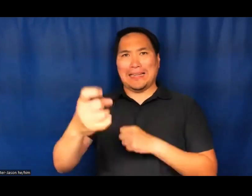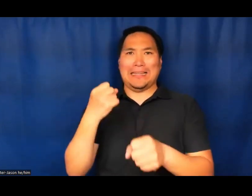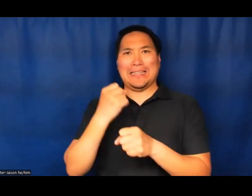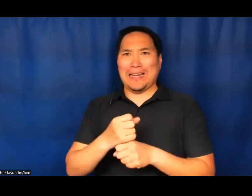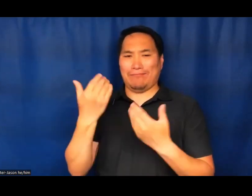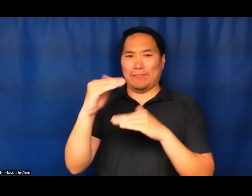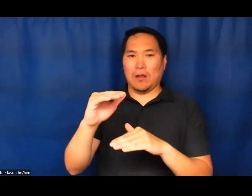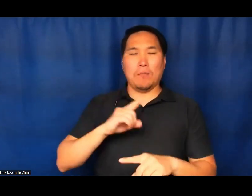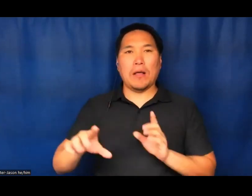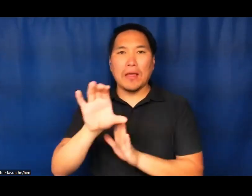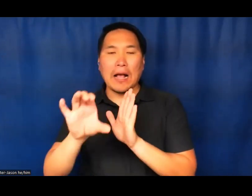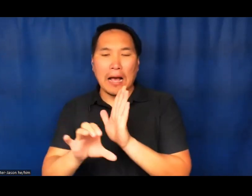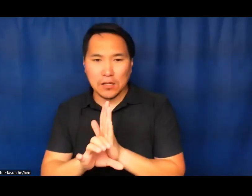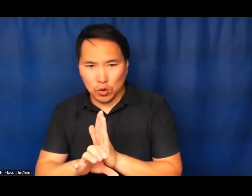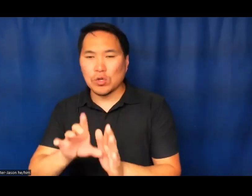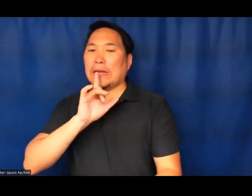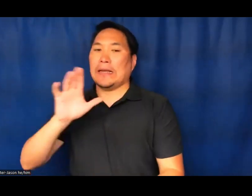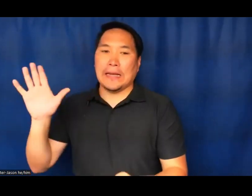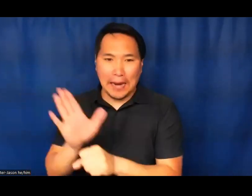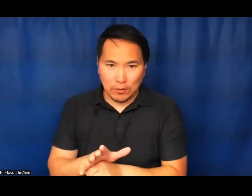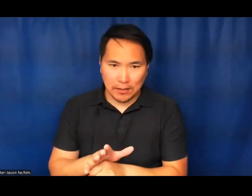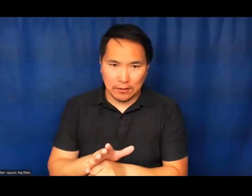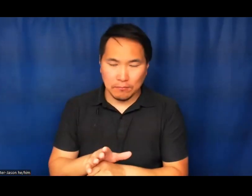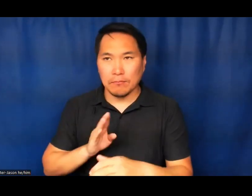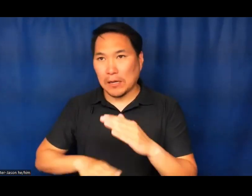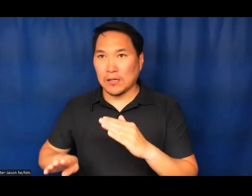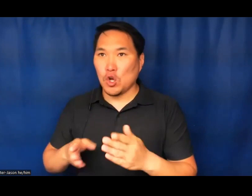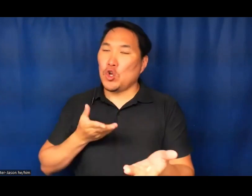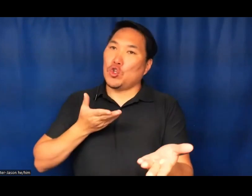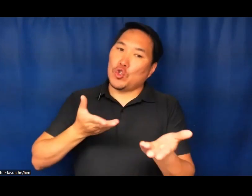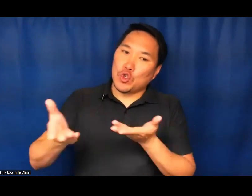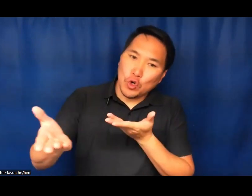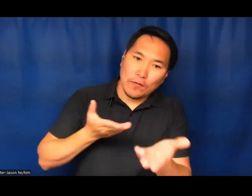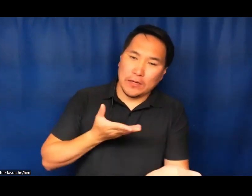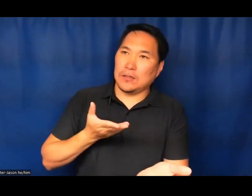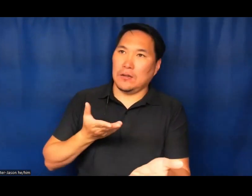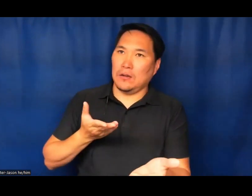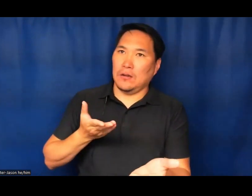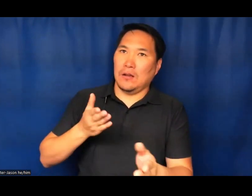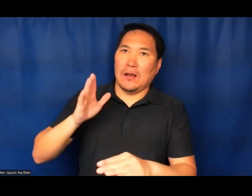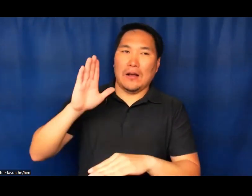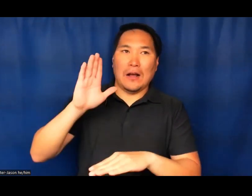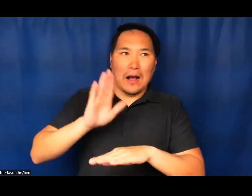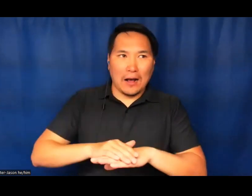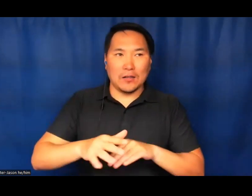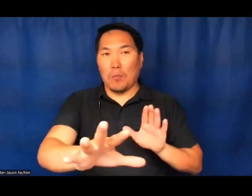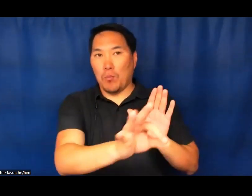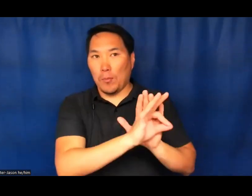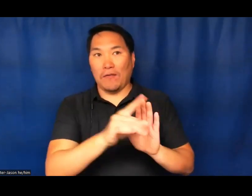But constitution guarantees essentially a service on your judicial appointment for good behavior.